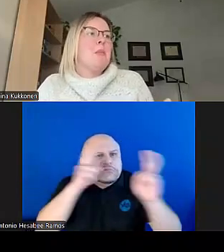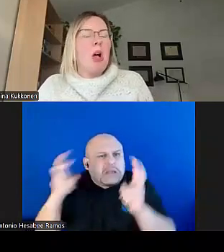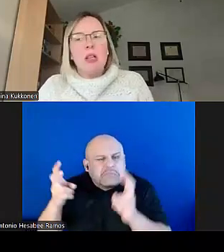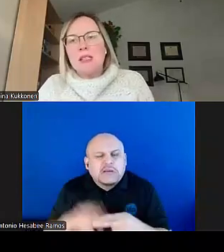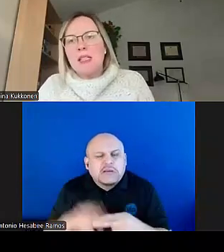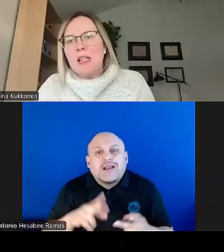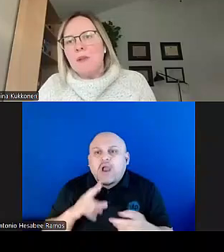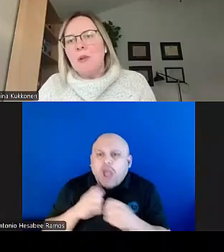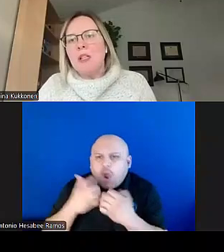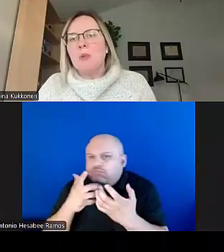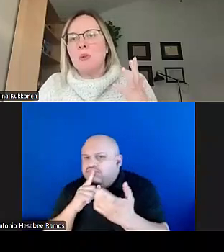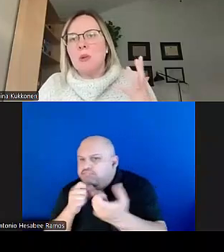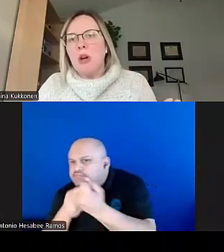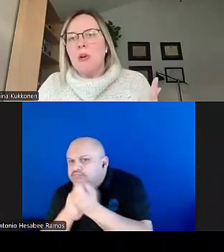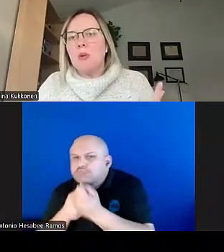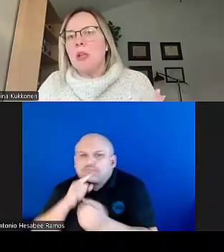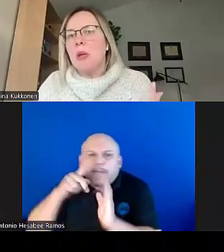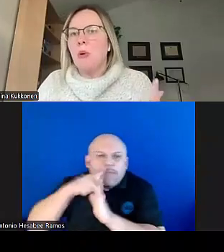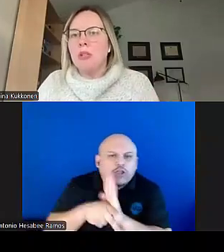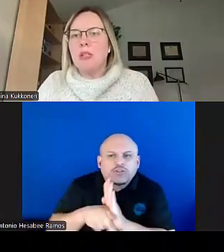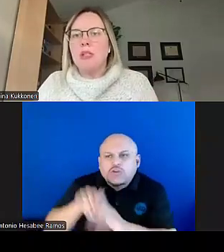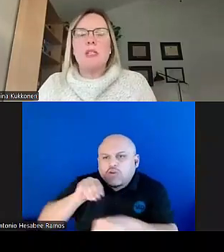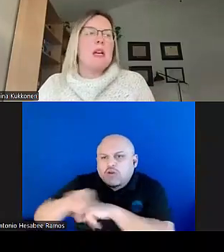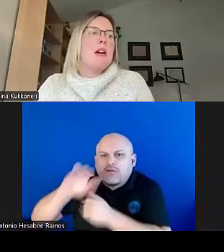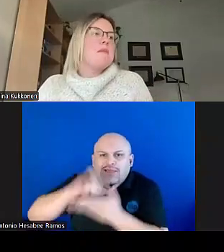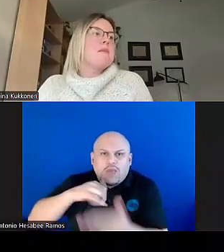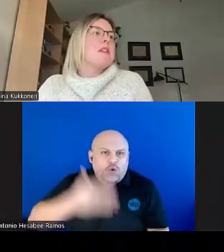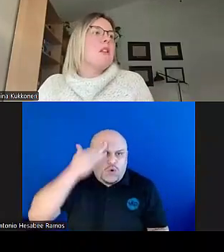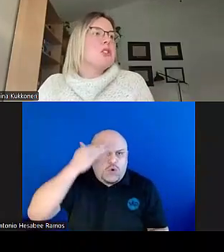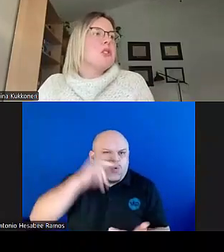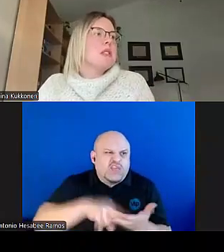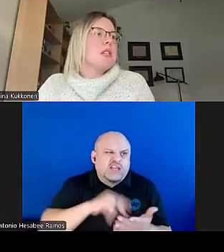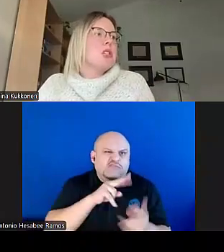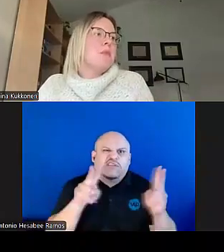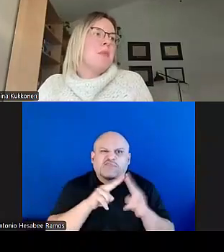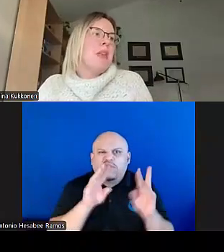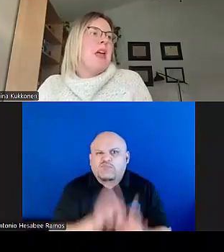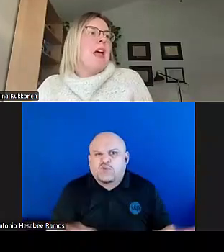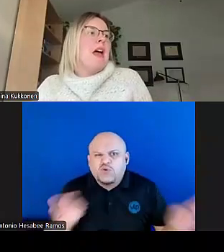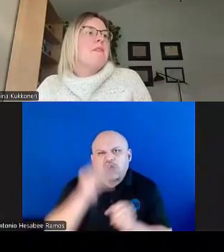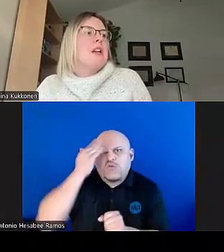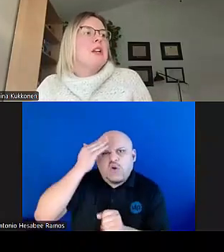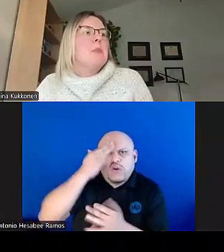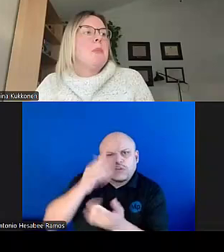and policy influence, which we know is really important in knowledge translation. And finally,